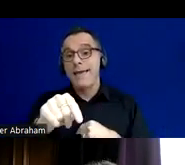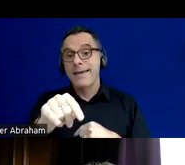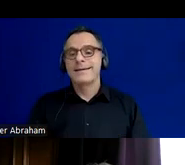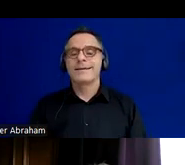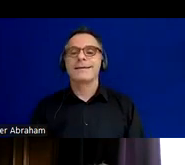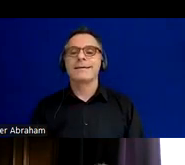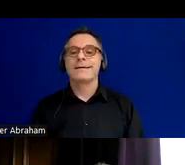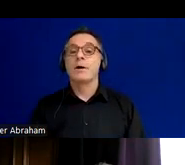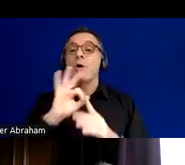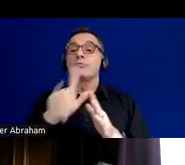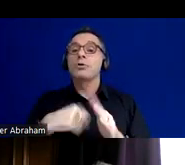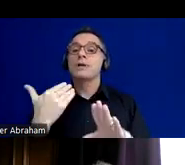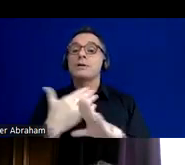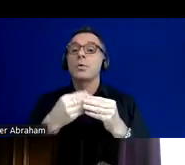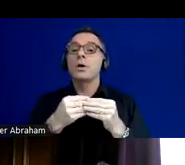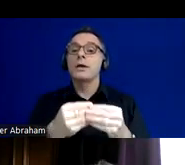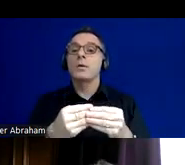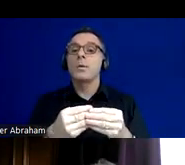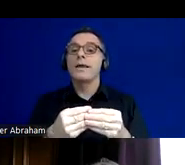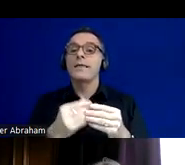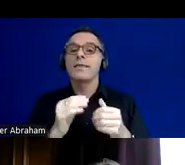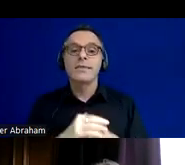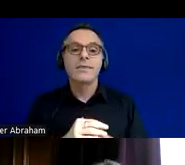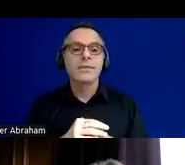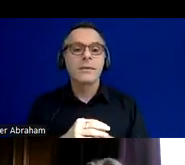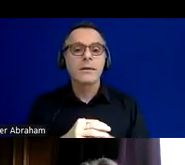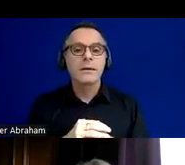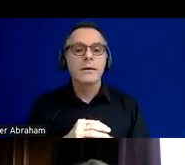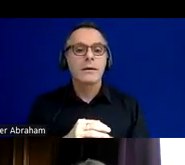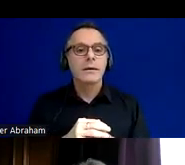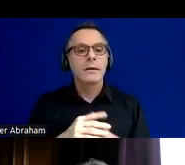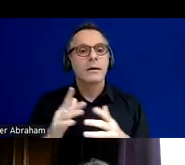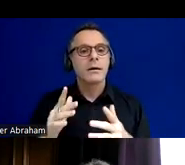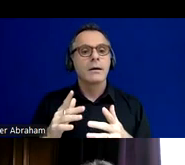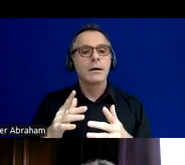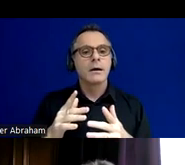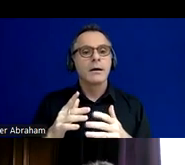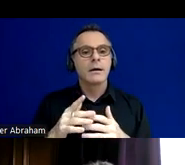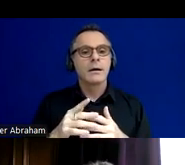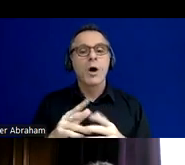a project working with community creators for a while, who were exploring the collections,